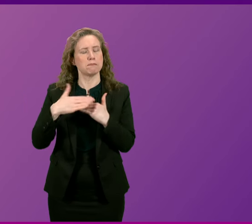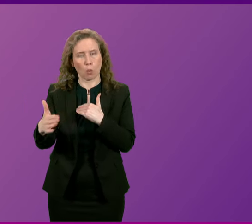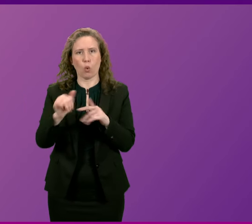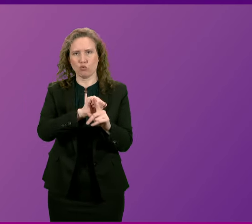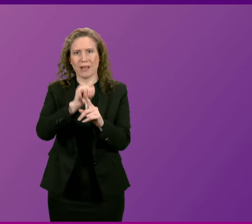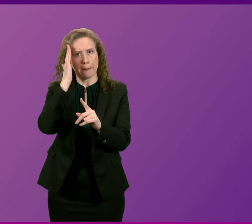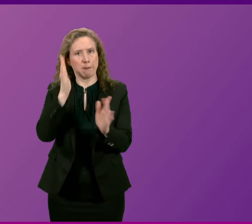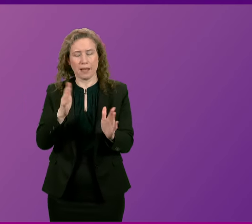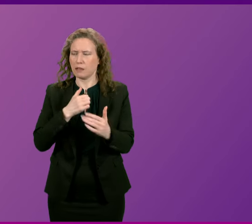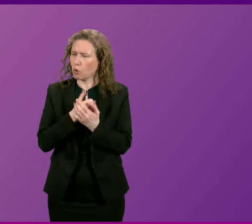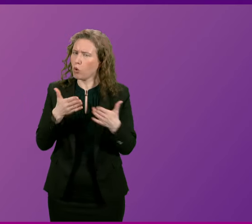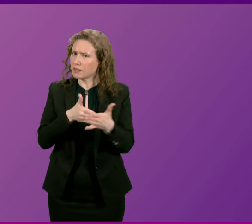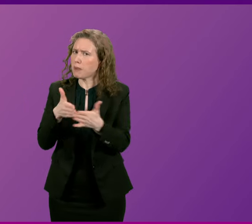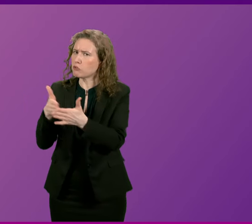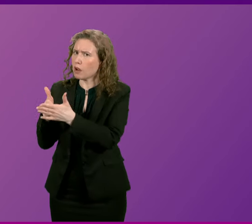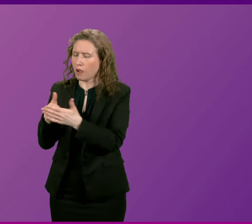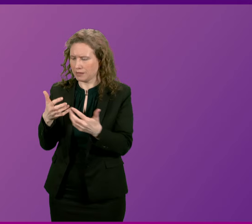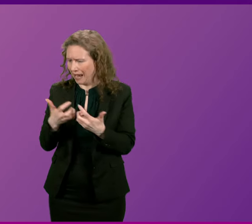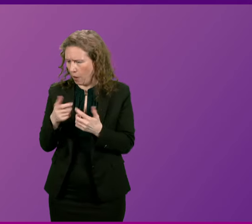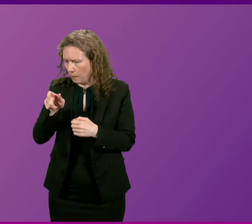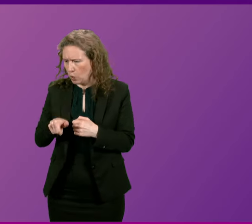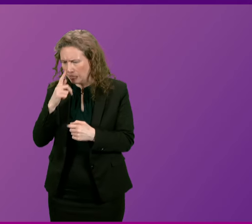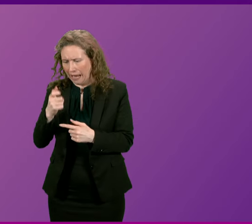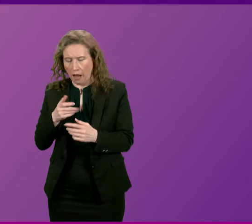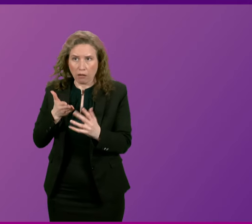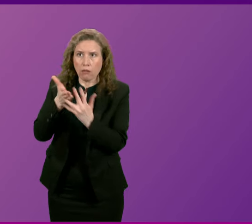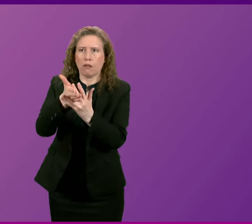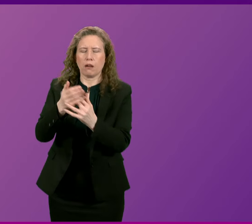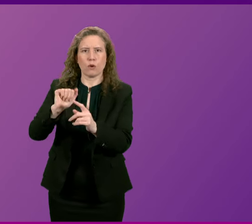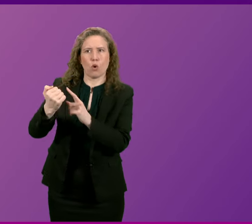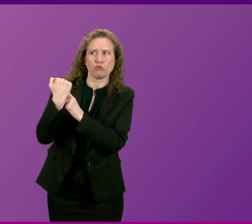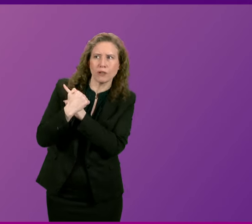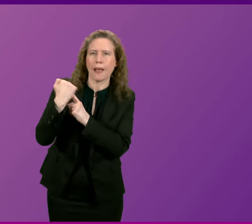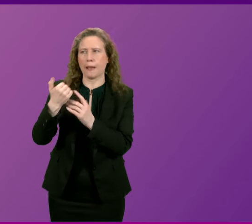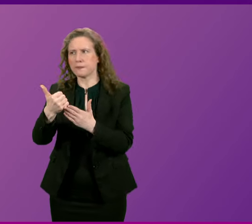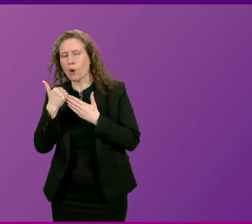substantial barriers to accessing rehab remain, and the audit report shows that.